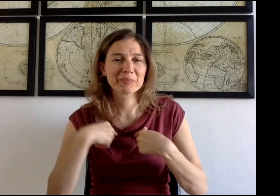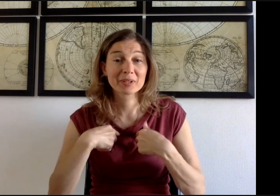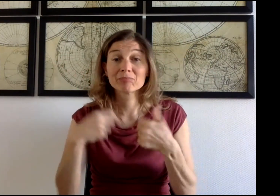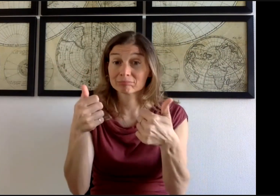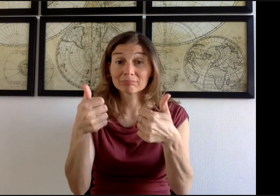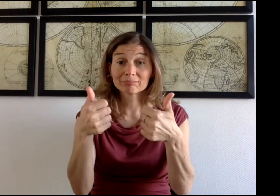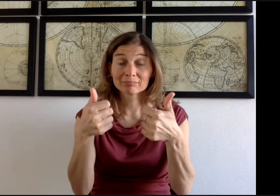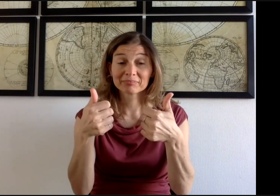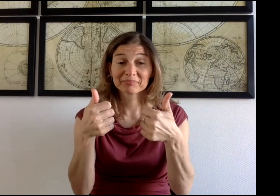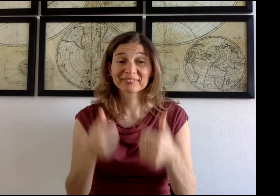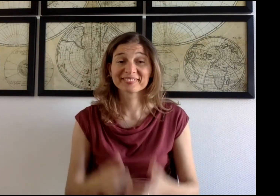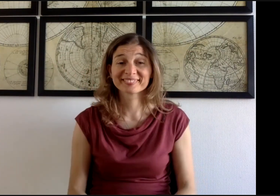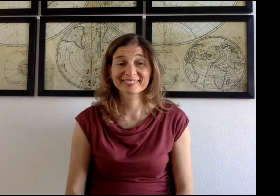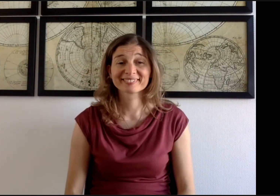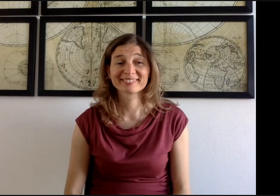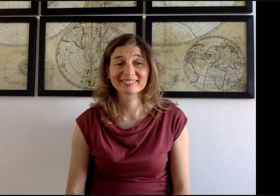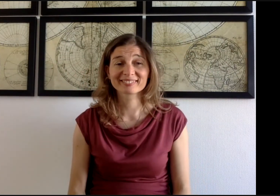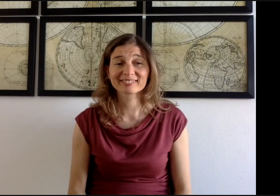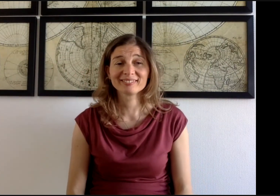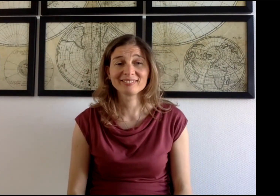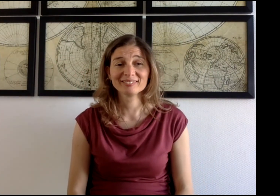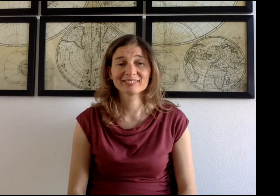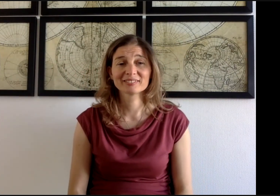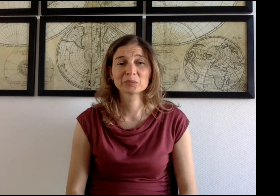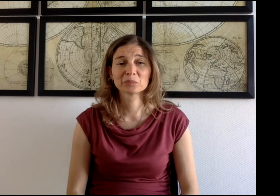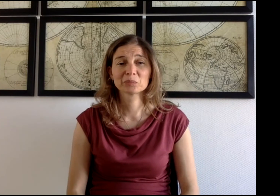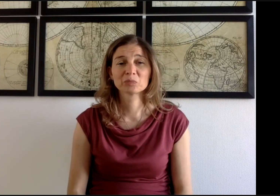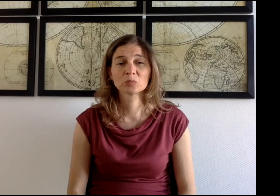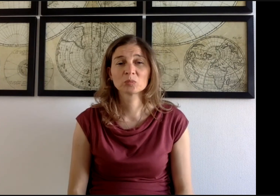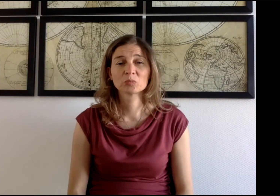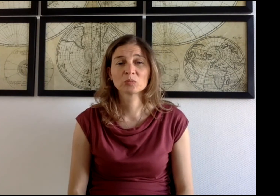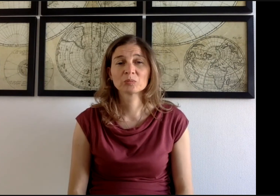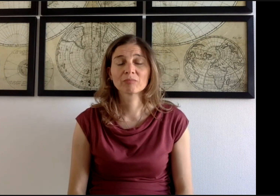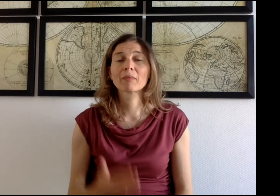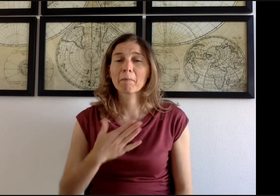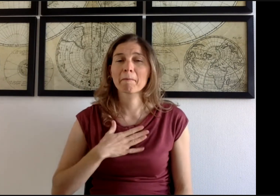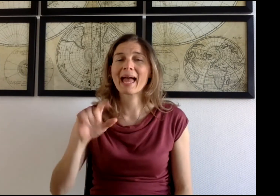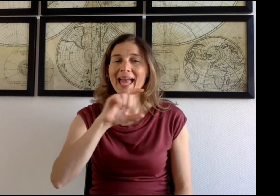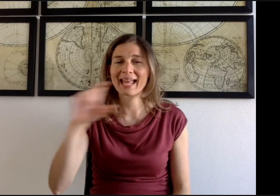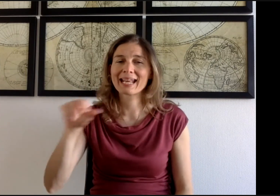ANDRÉ: Yes, we can hear you very well. Okay. My name is Marcel Bobeldijk.